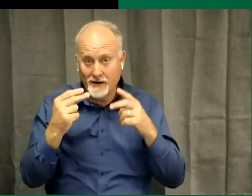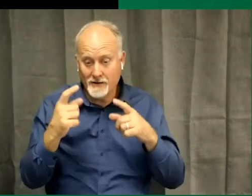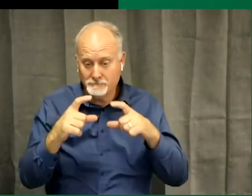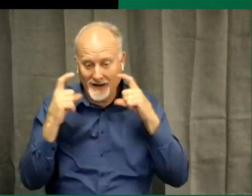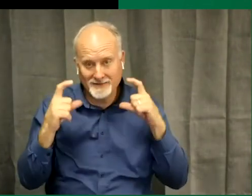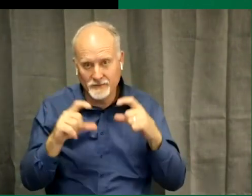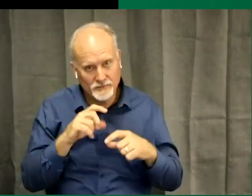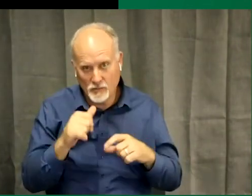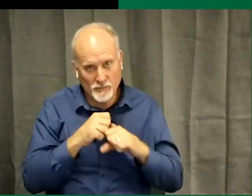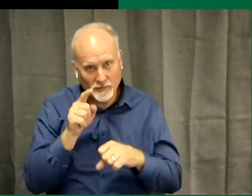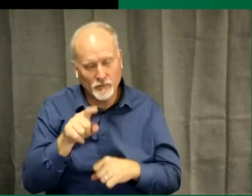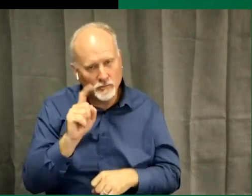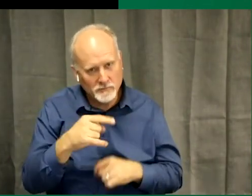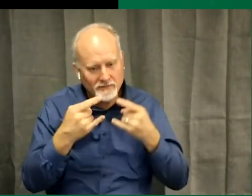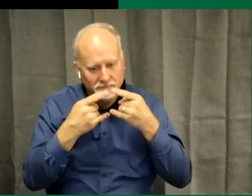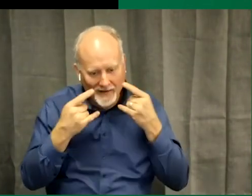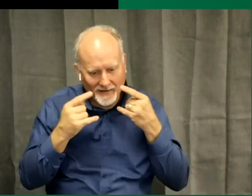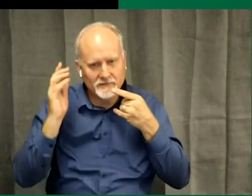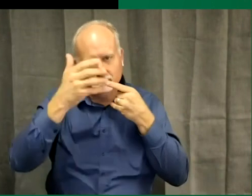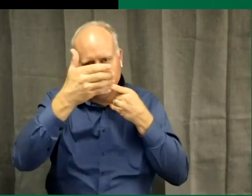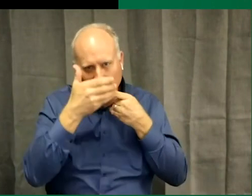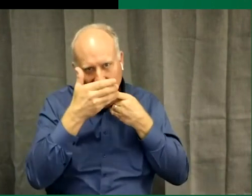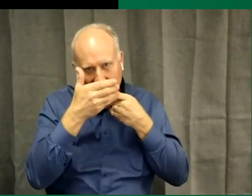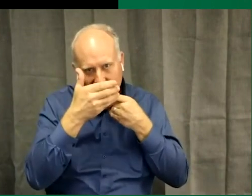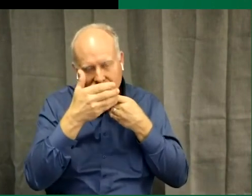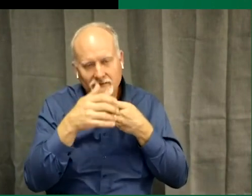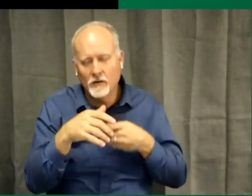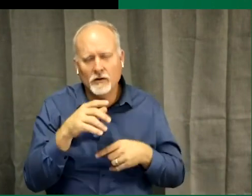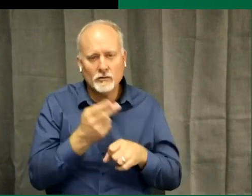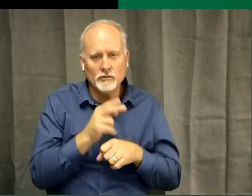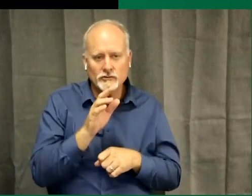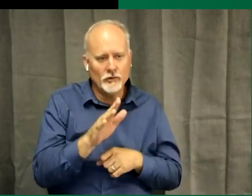you've got to wear your mask under your halloween mask or wear your mask as a part of your costume